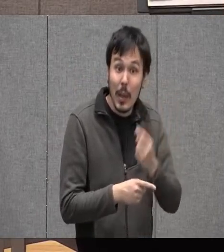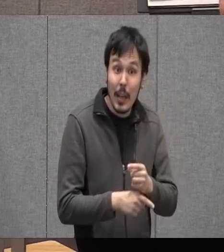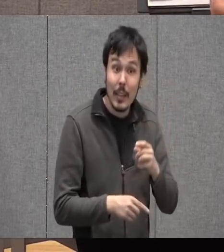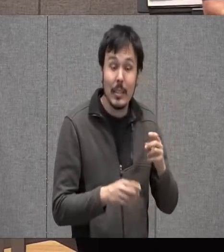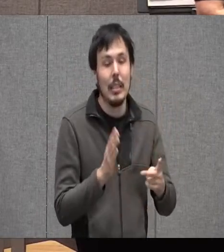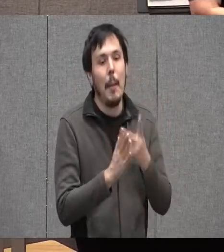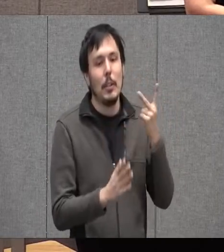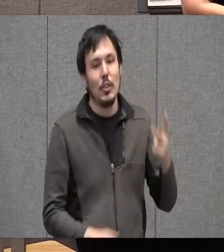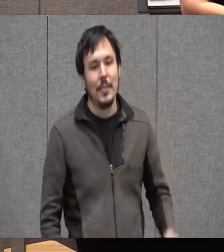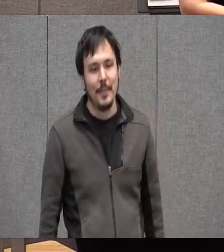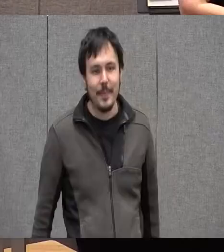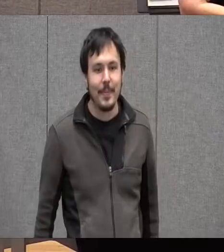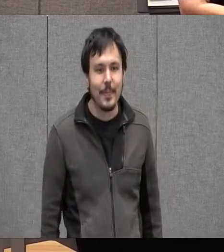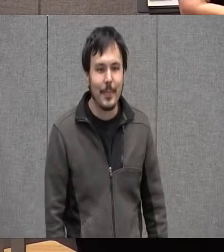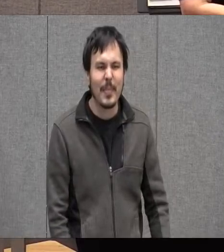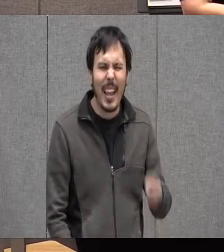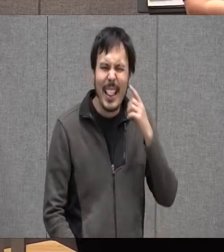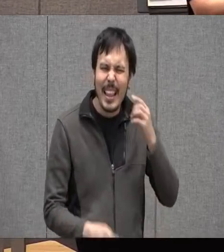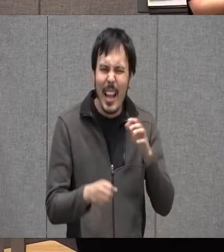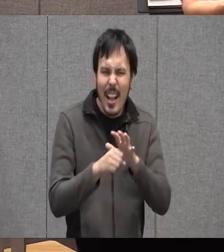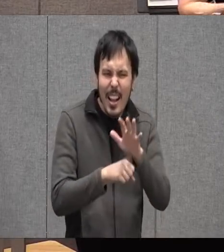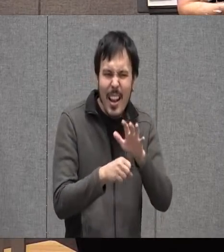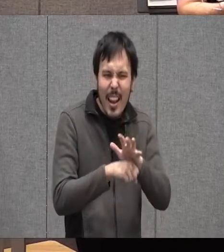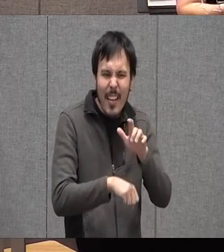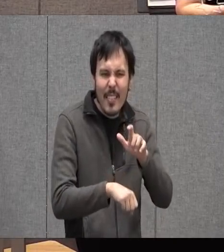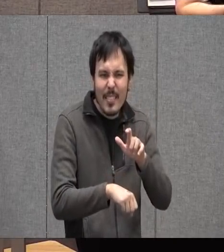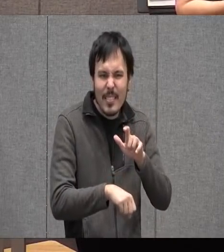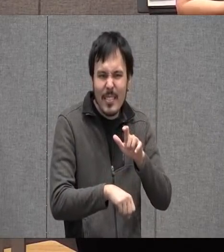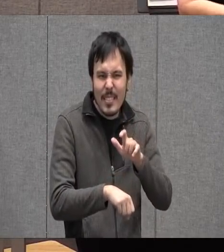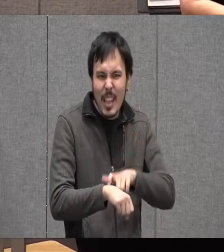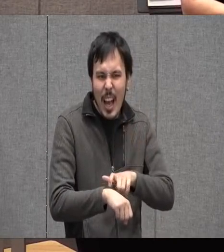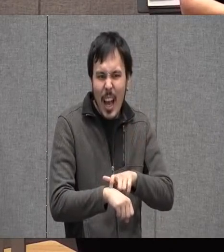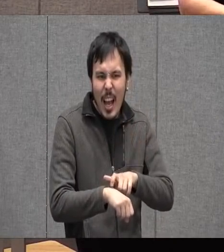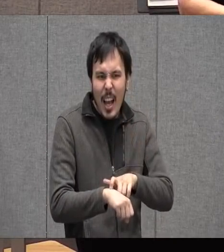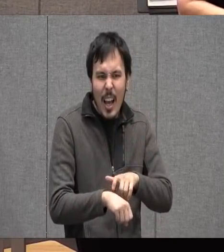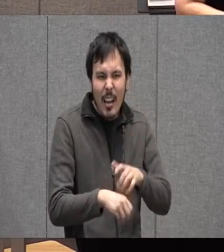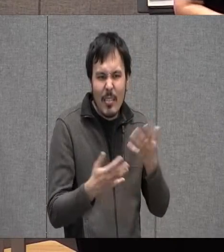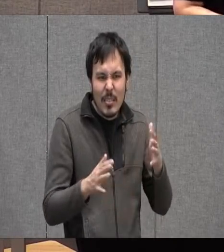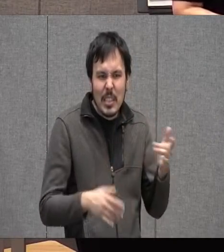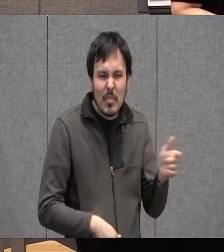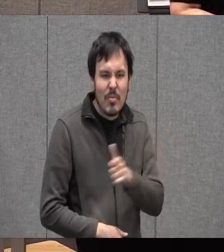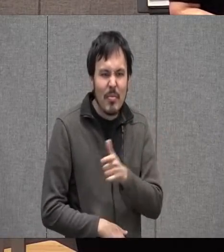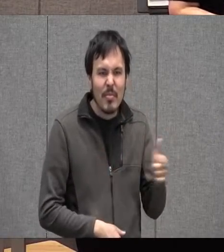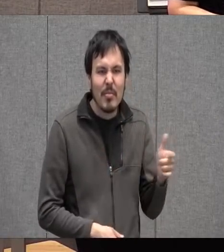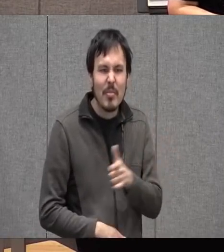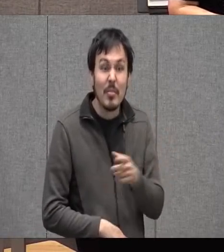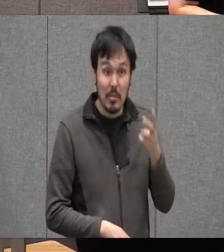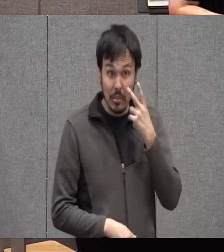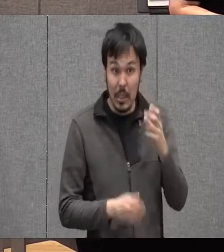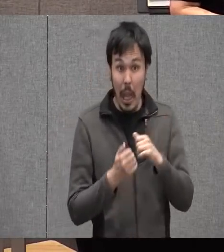I think we've got enough to cover that round. Do you guys kind of understand how that would work?